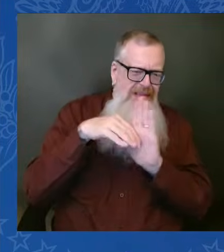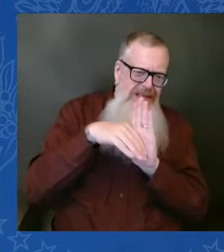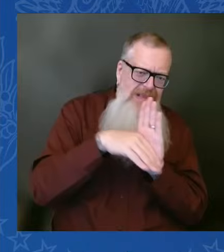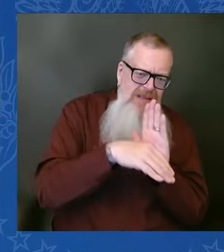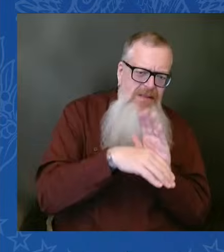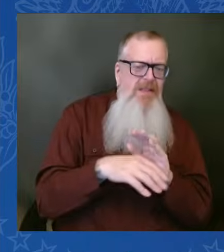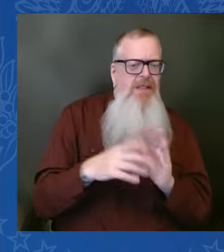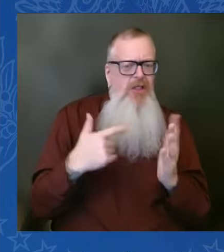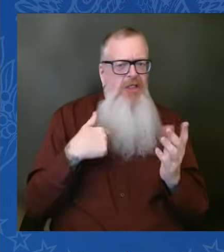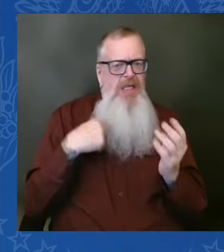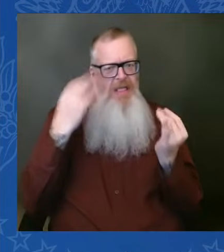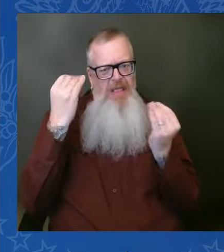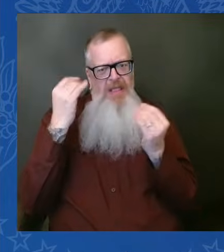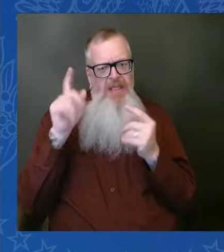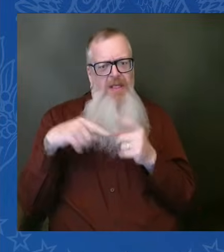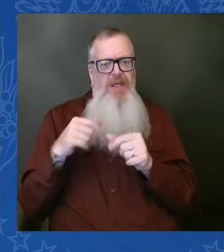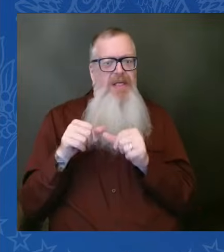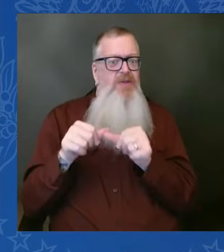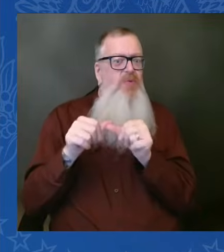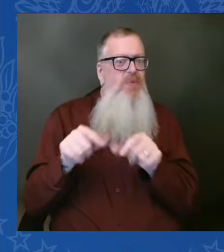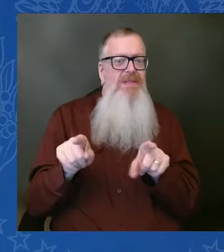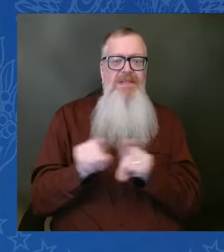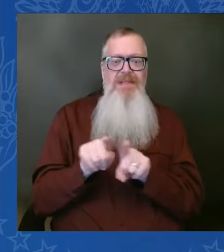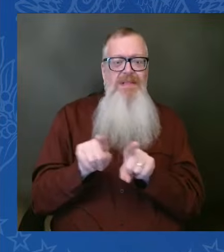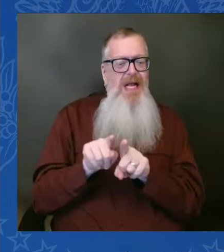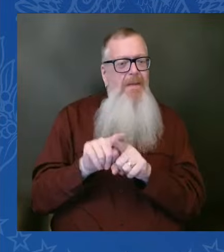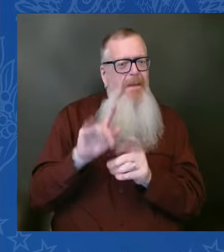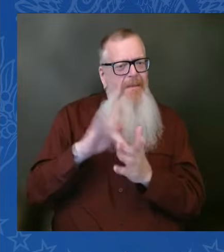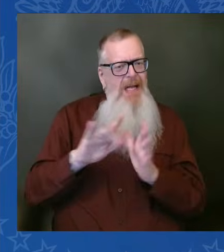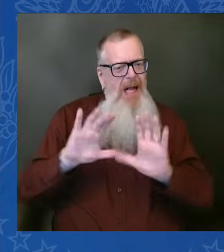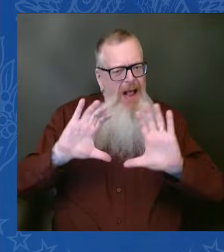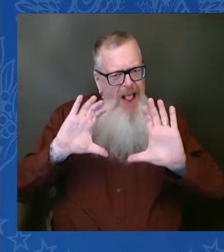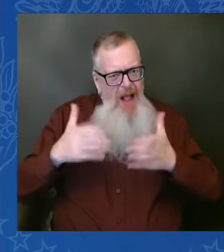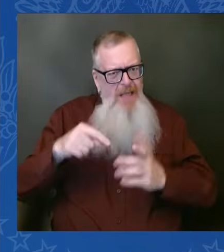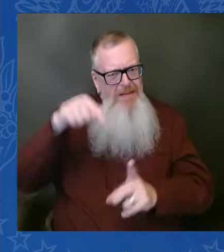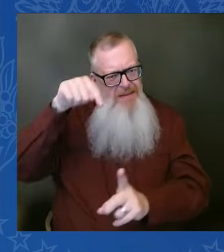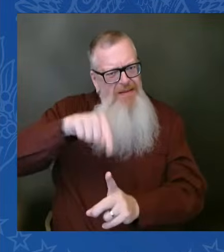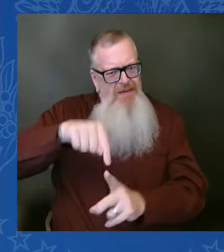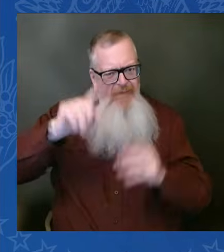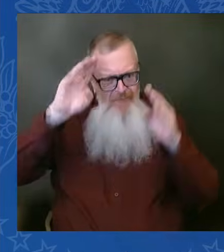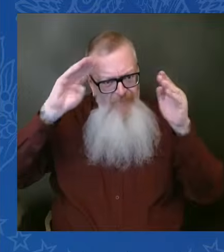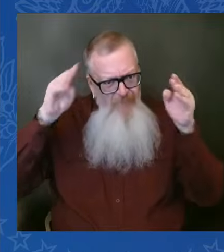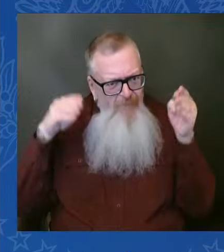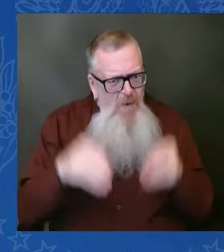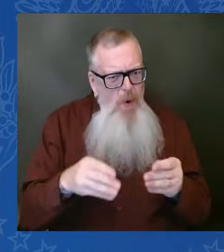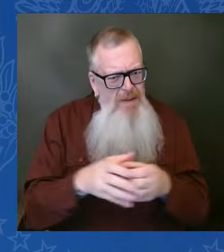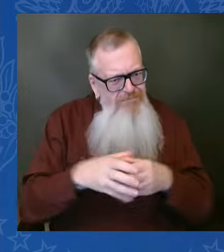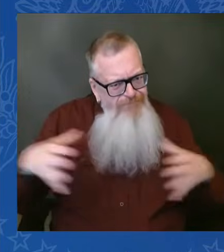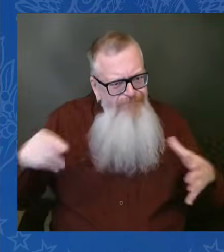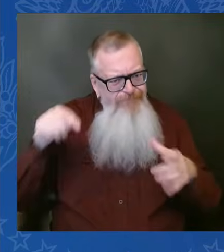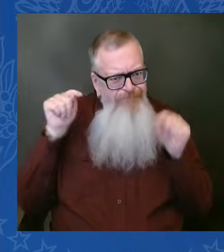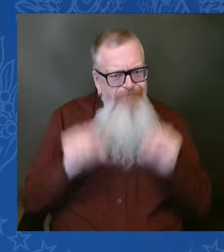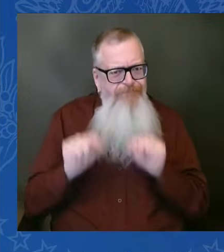from the middle out and the bottom up, investing in all of America and Americans, supporting unions and working families